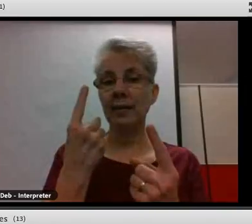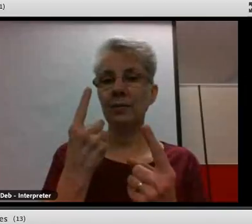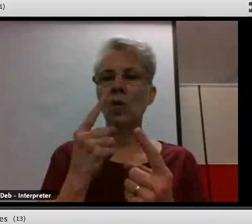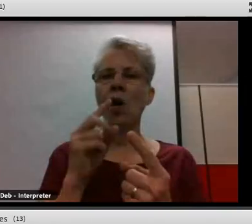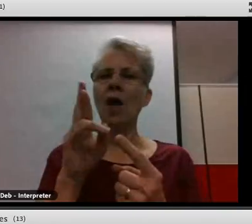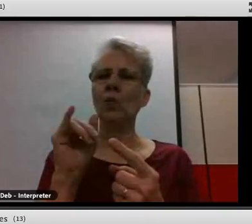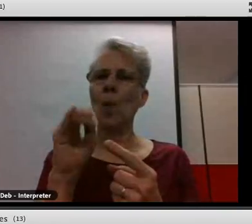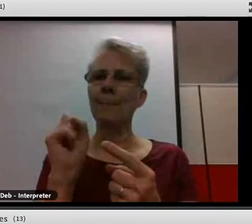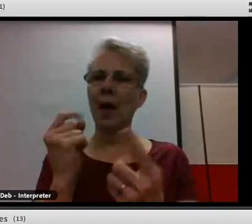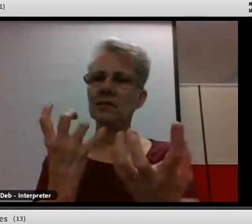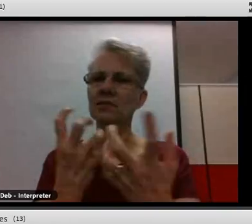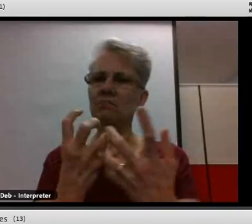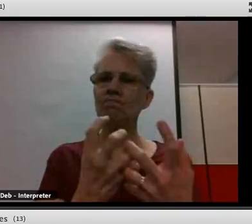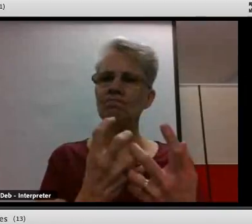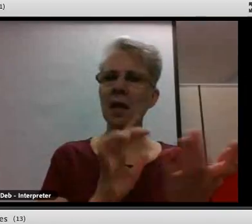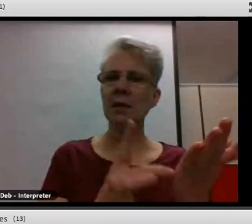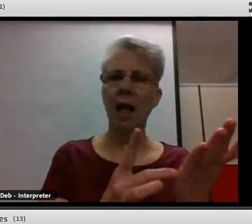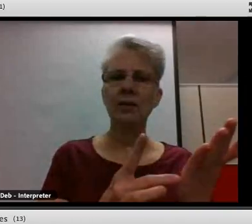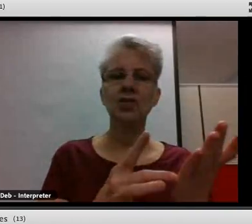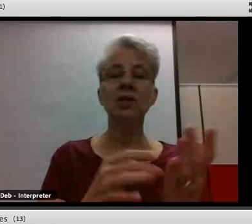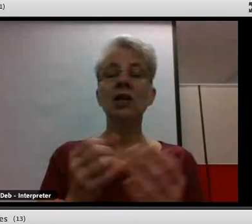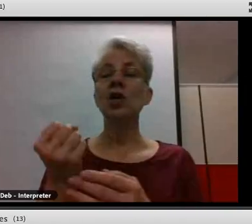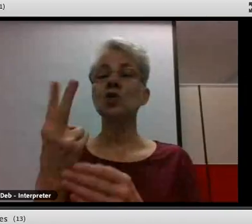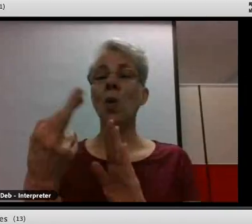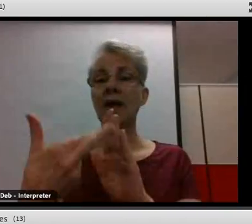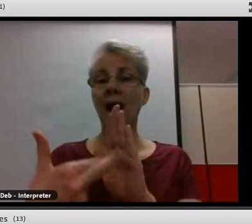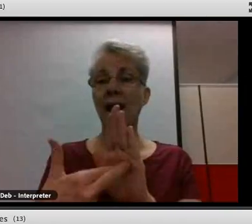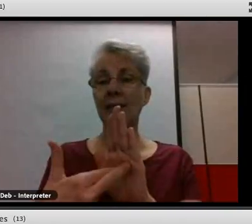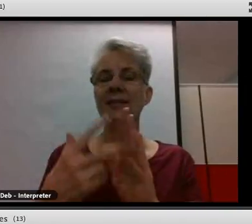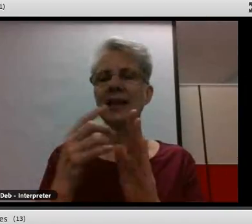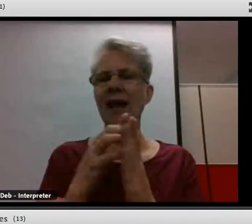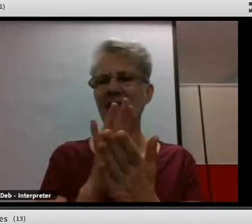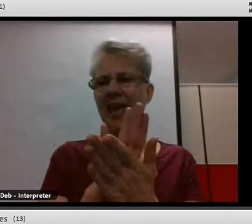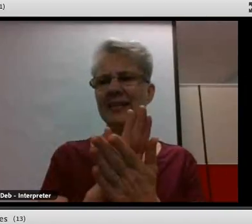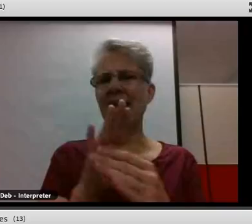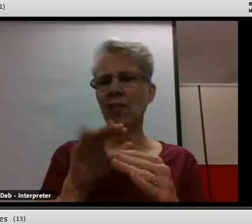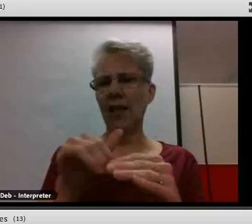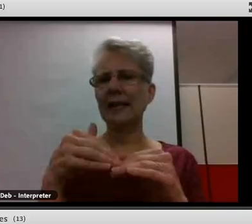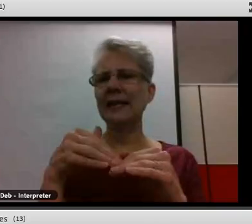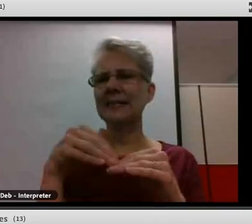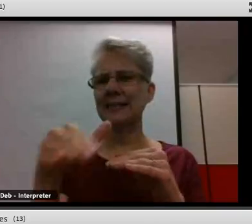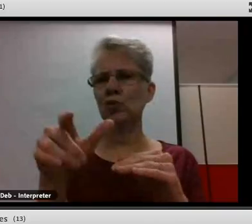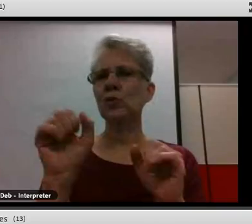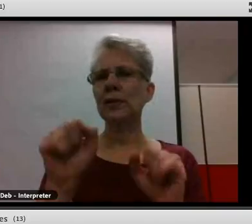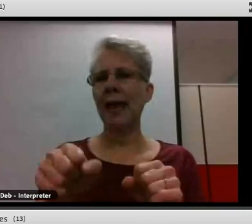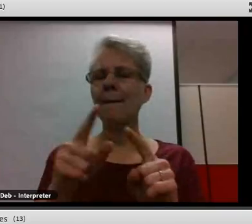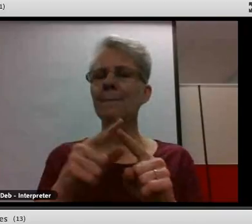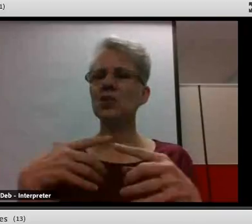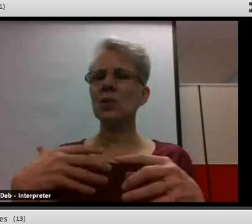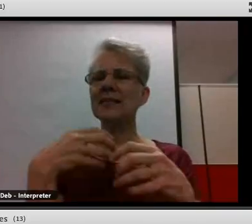Oh, Elizabeth has a question. What can we do if a user reads better white on black versus black on white and we cannot change this